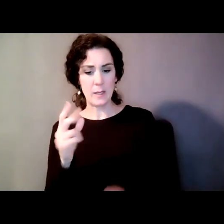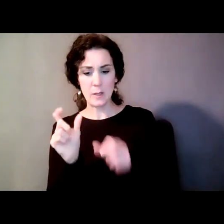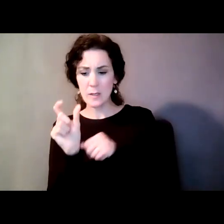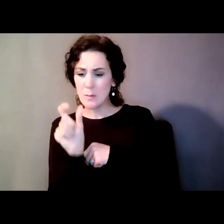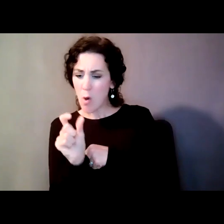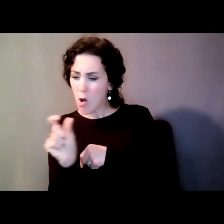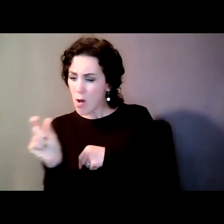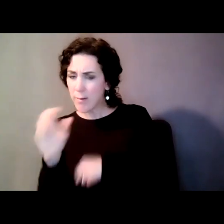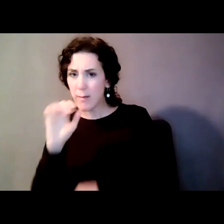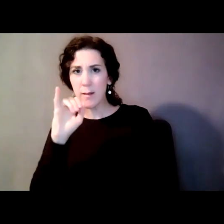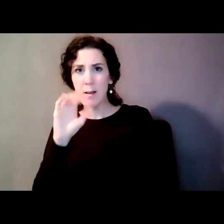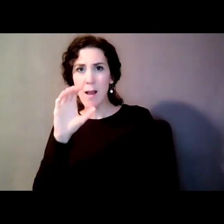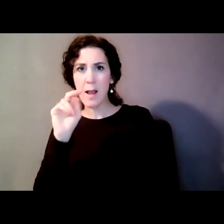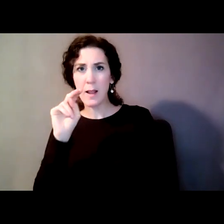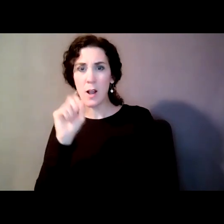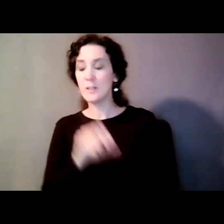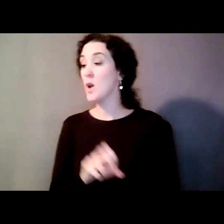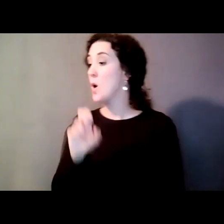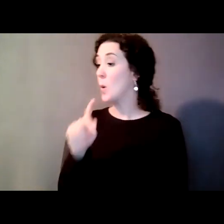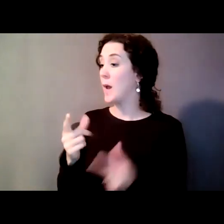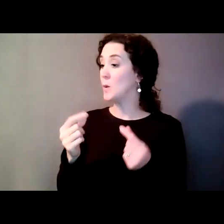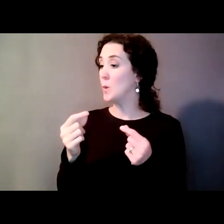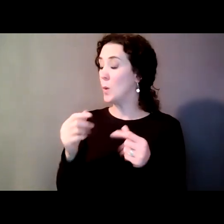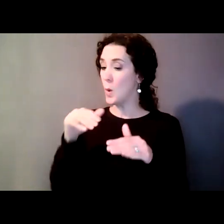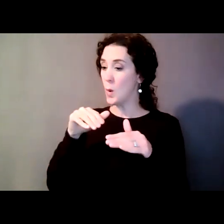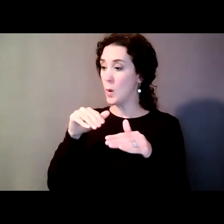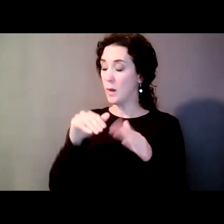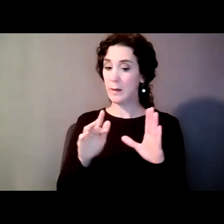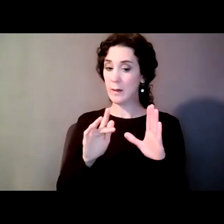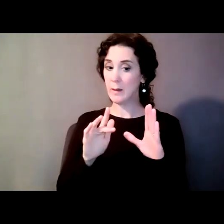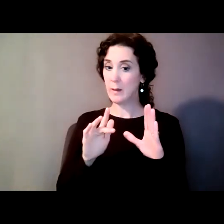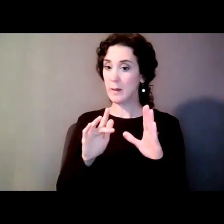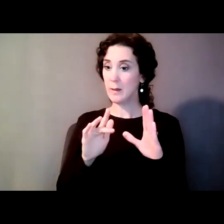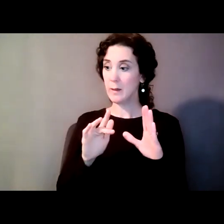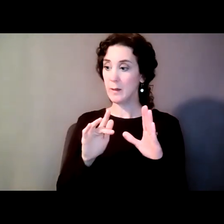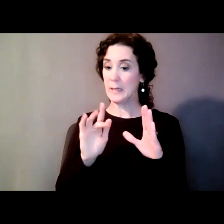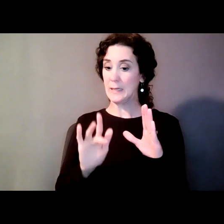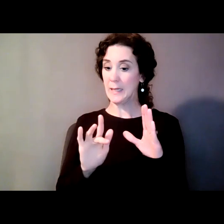Okay, you are going to click into the one that says zoom is selected